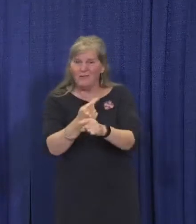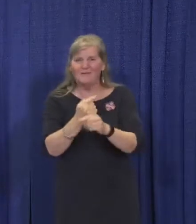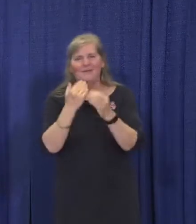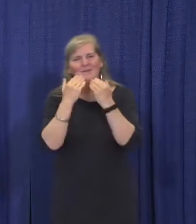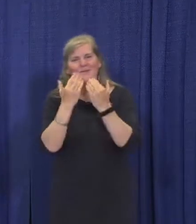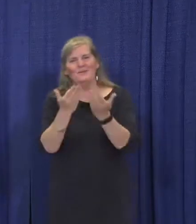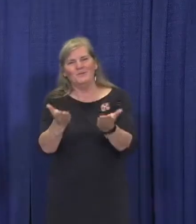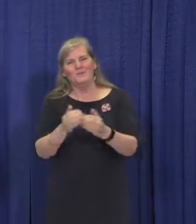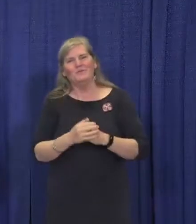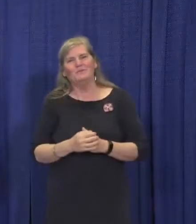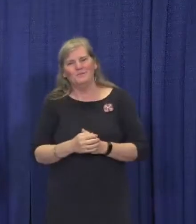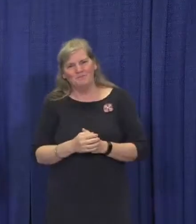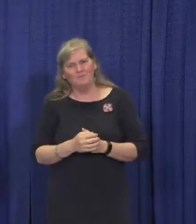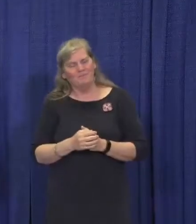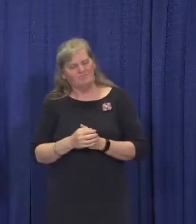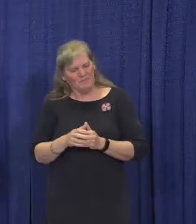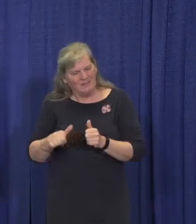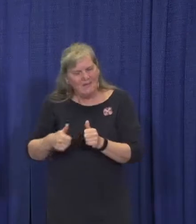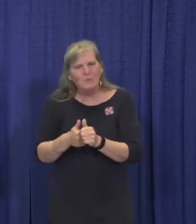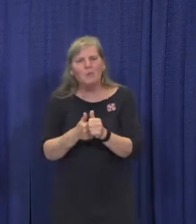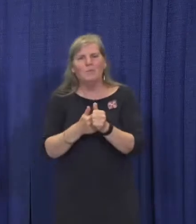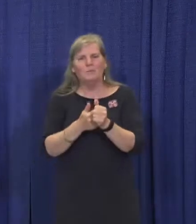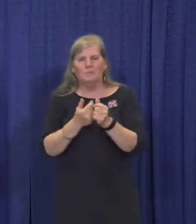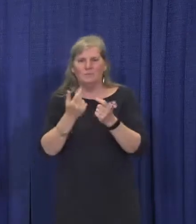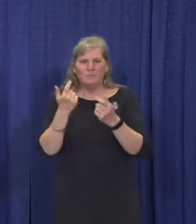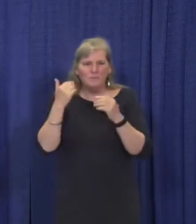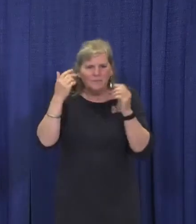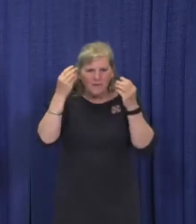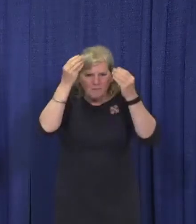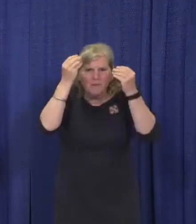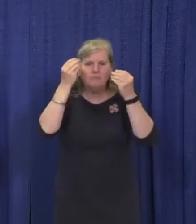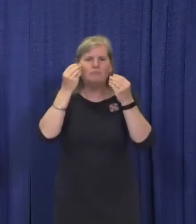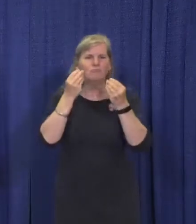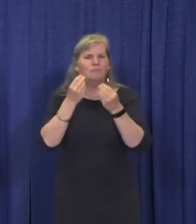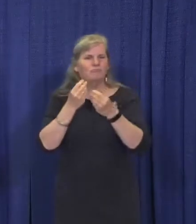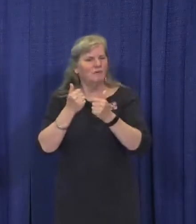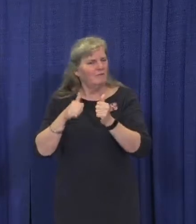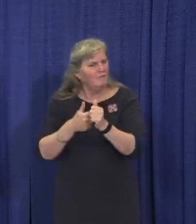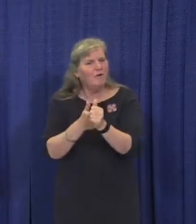things and I thank you for keeping up on these updates and